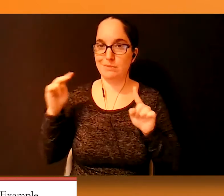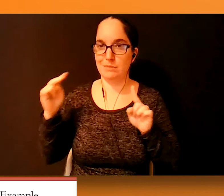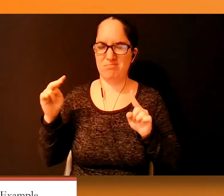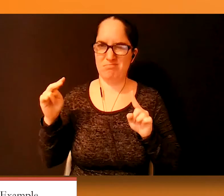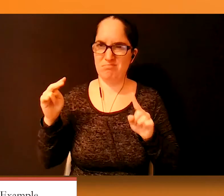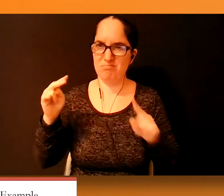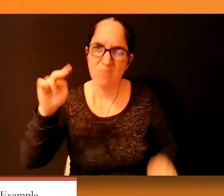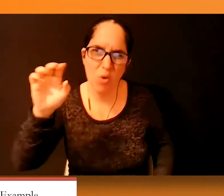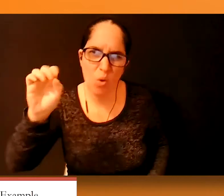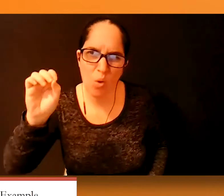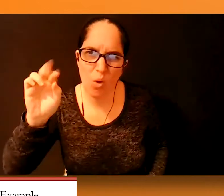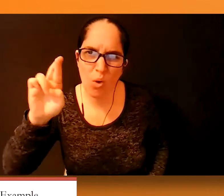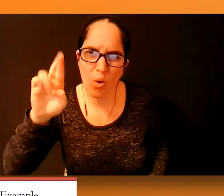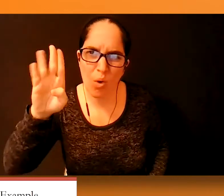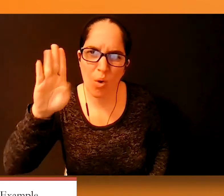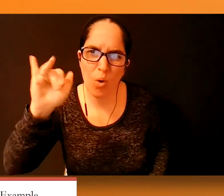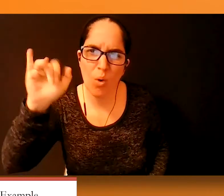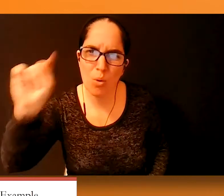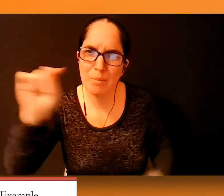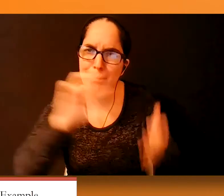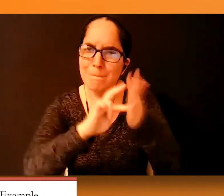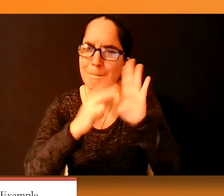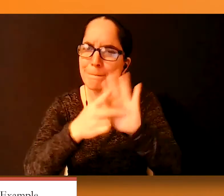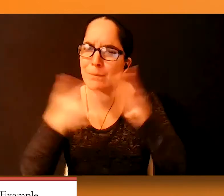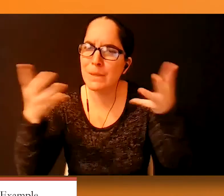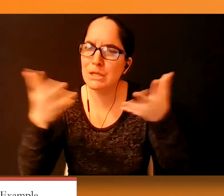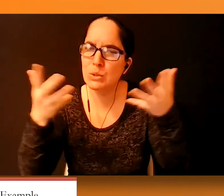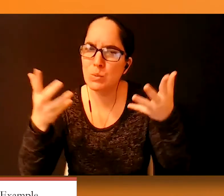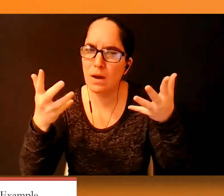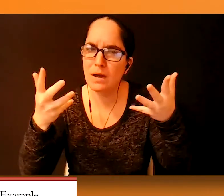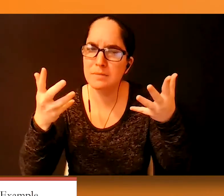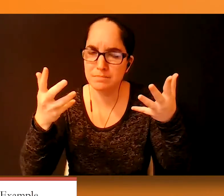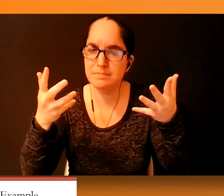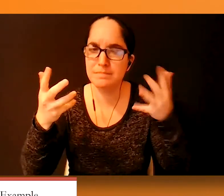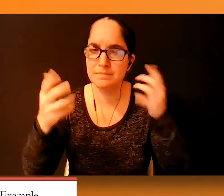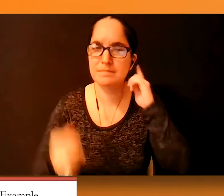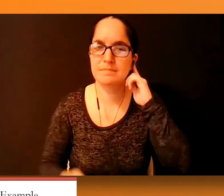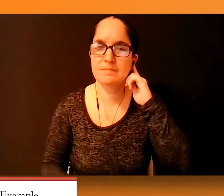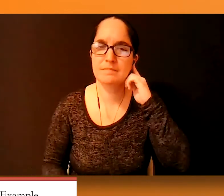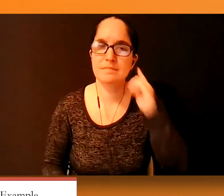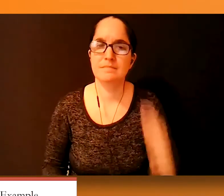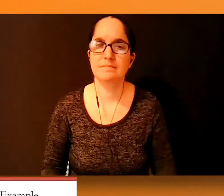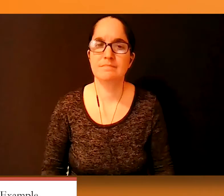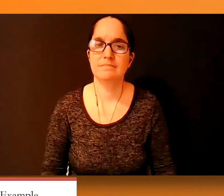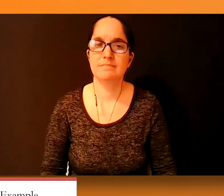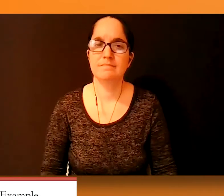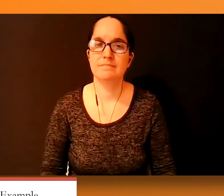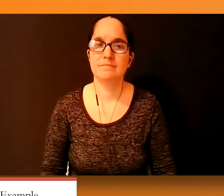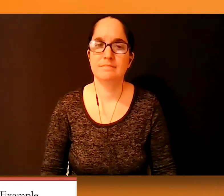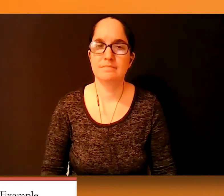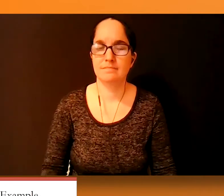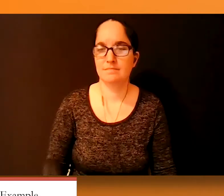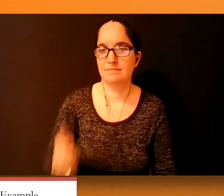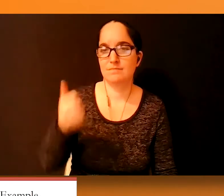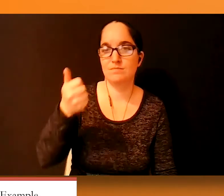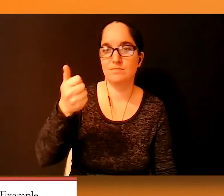And as a teacher, you would say, "I'm not really sure what "orbit" means." The author says," and you can see that whole paragraph.